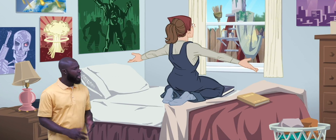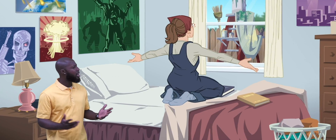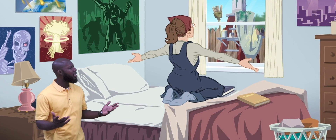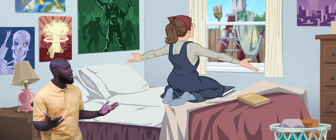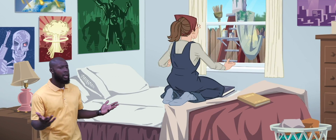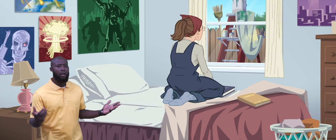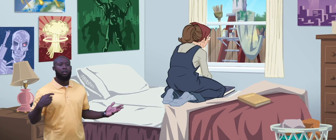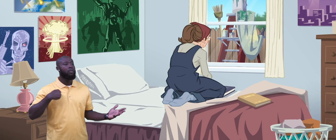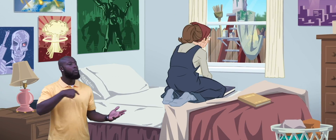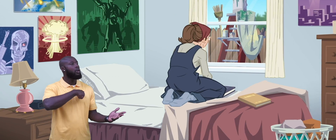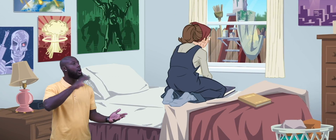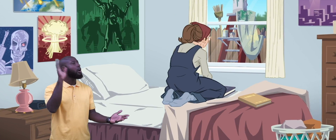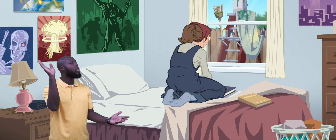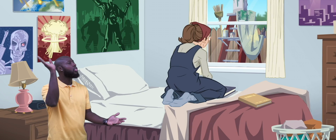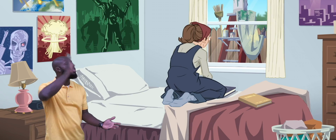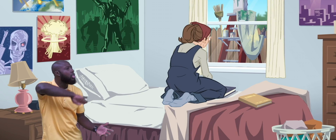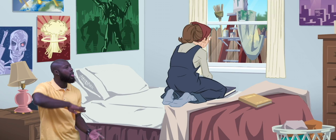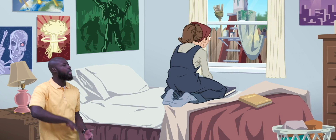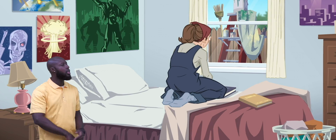Jon: Because I don’t always see things the way they really are.